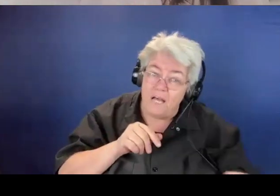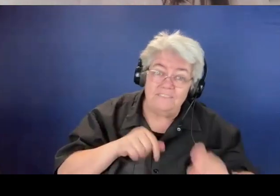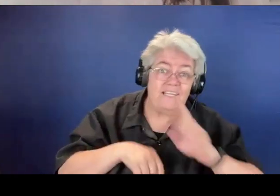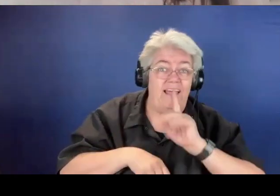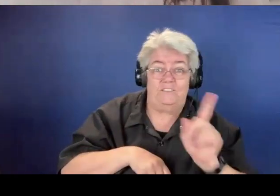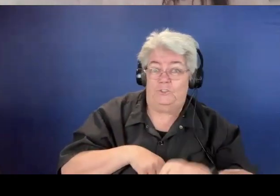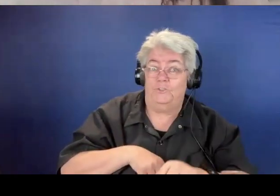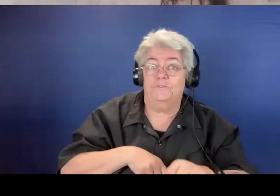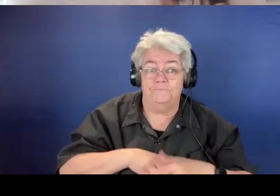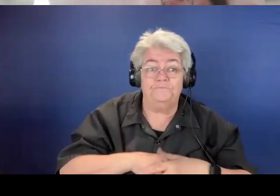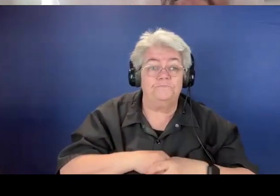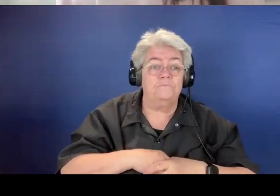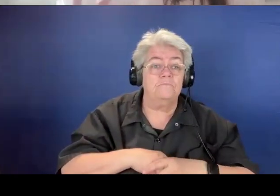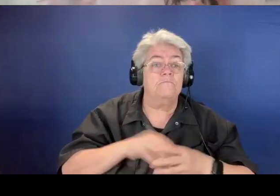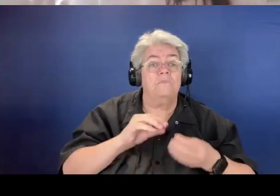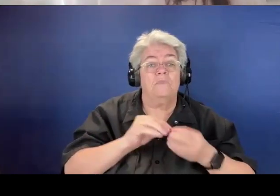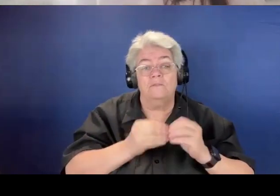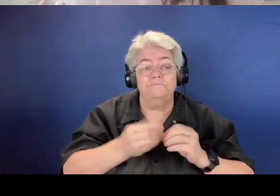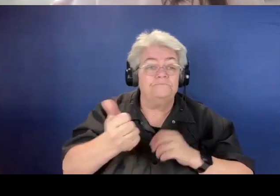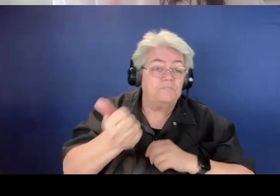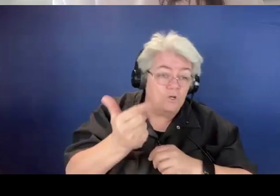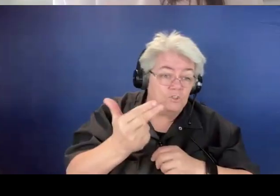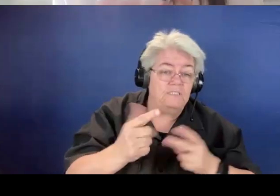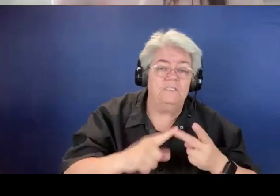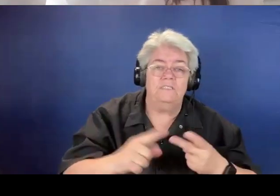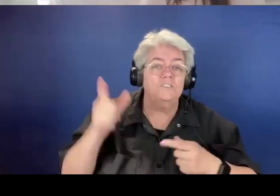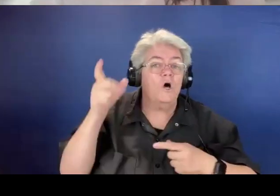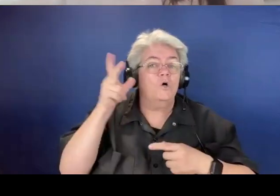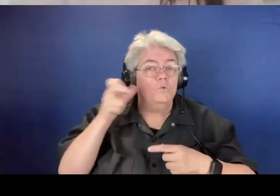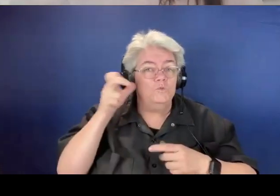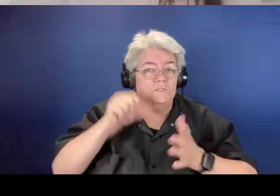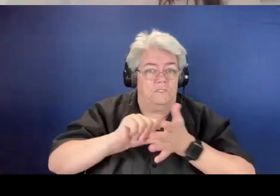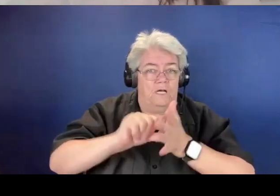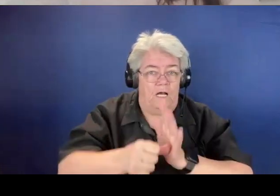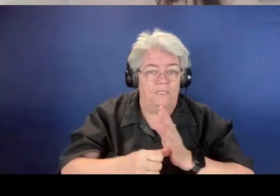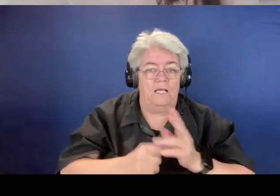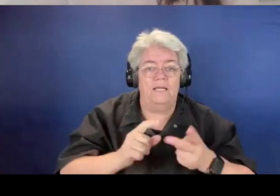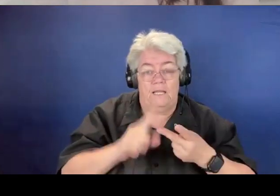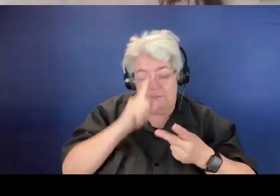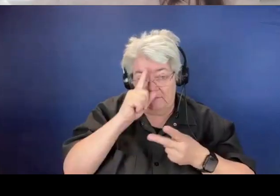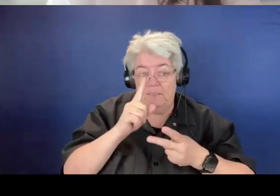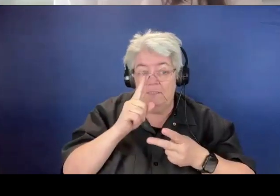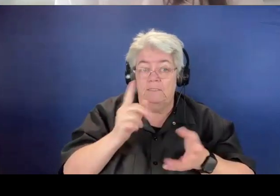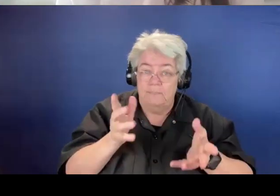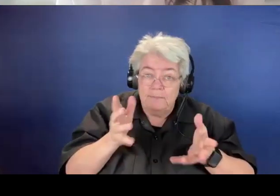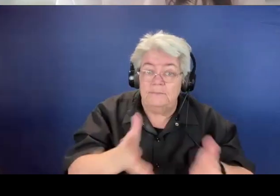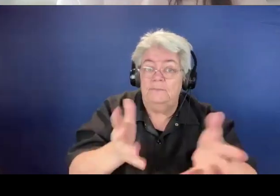Technique number 13, utilizing acoustic highlighting and setting expectations for communication.